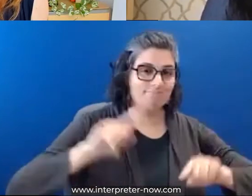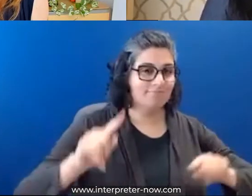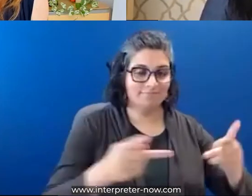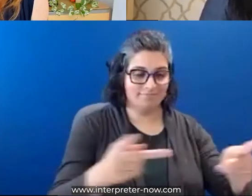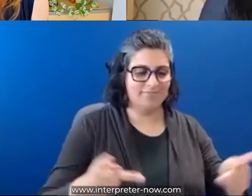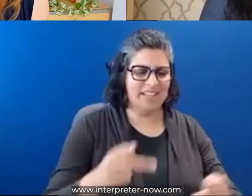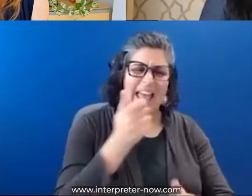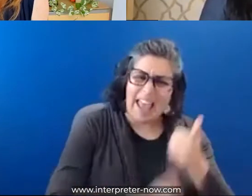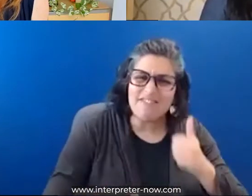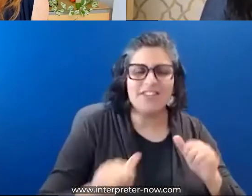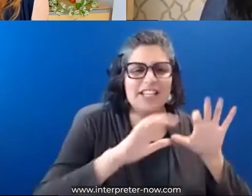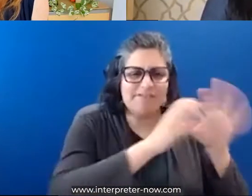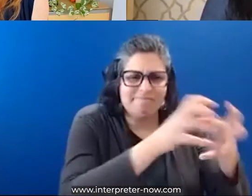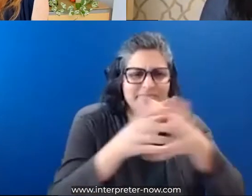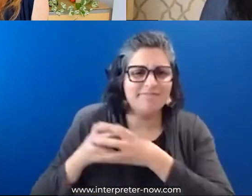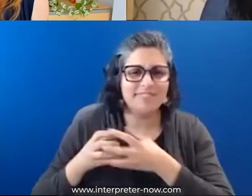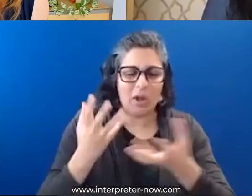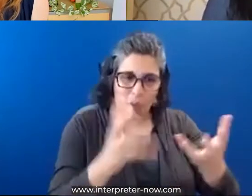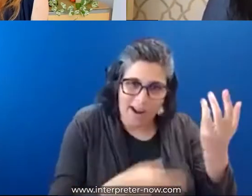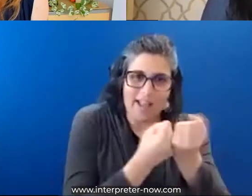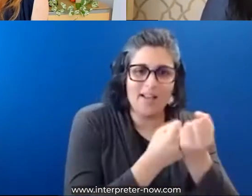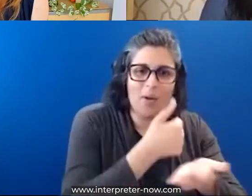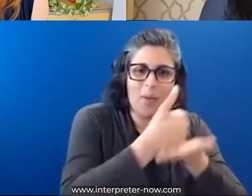sector, that want to help and want to do the right thing.